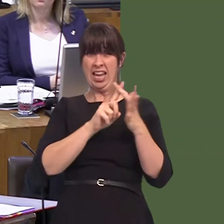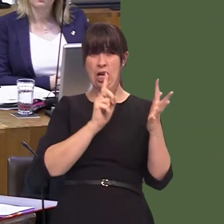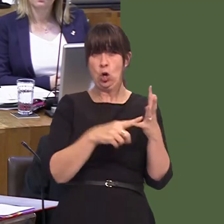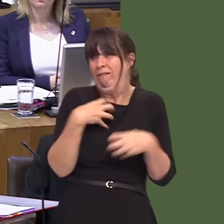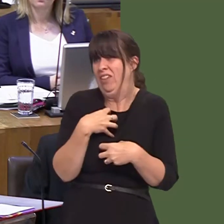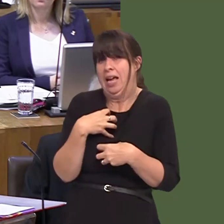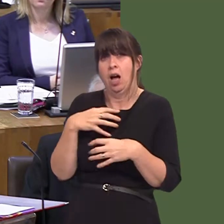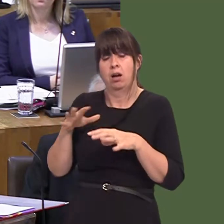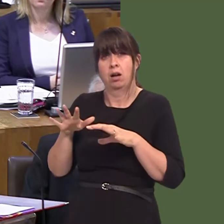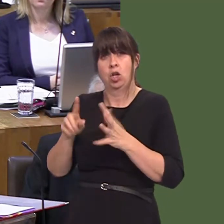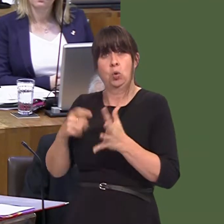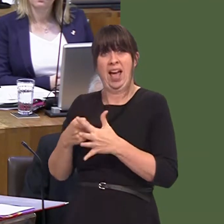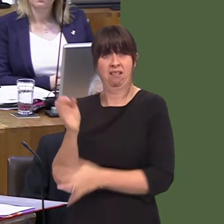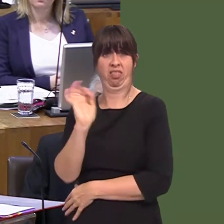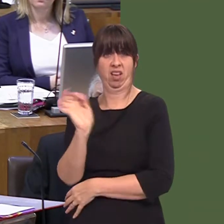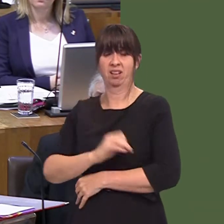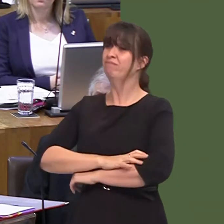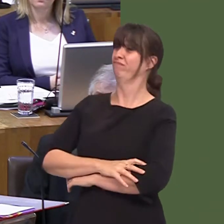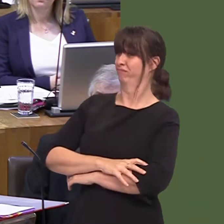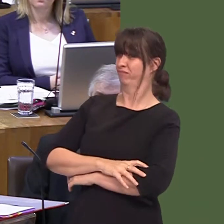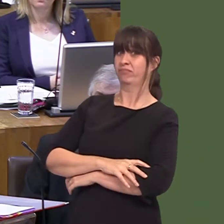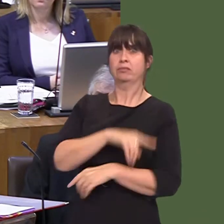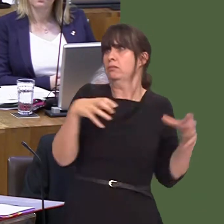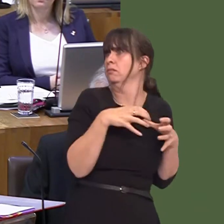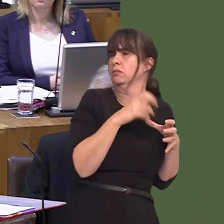He is rightóthe EU wants to keep the EU 27 together.